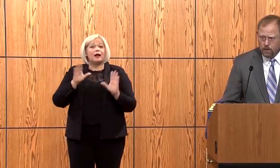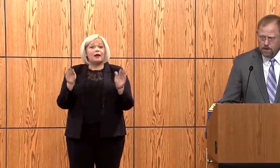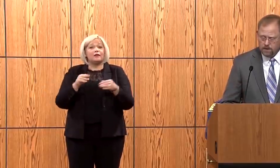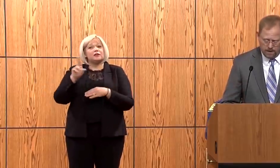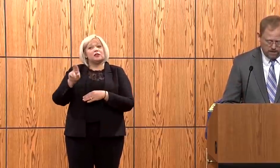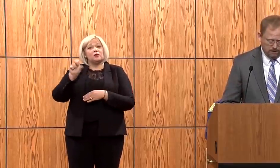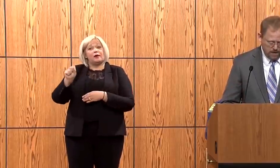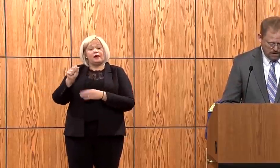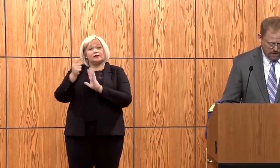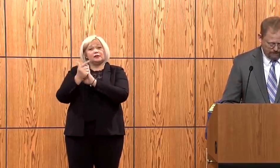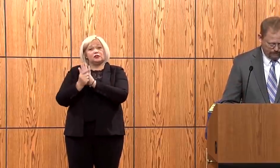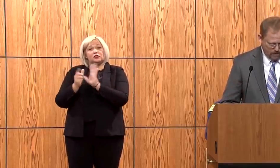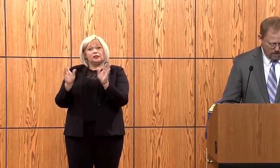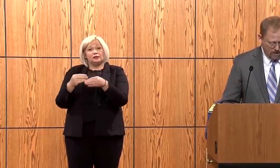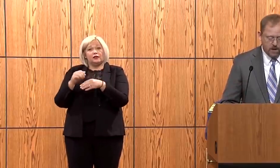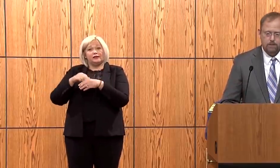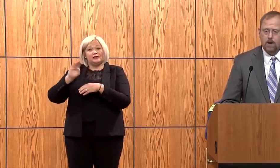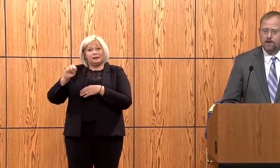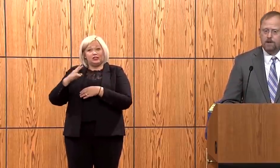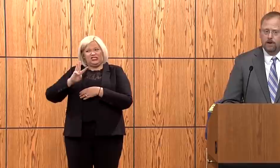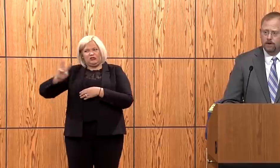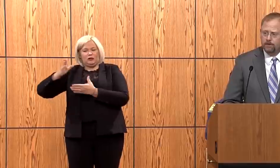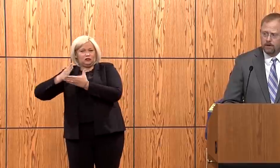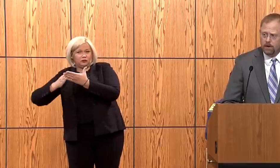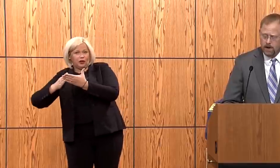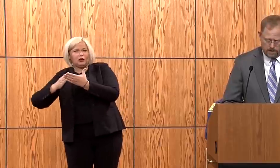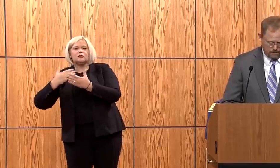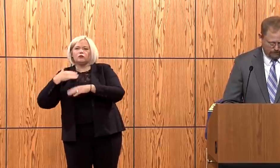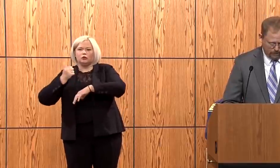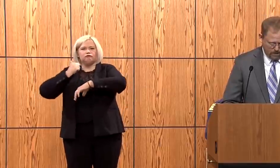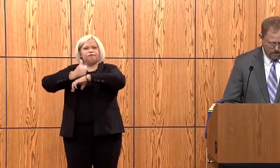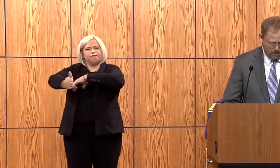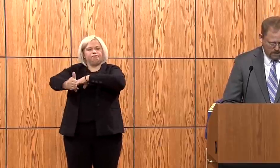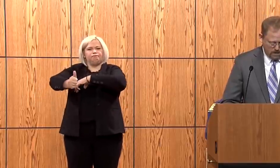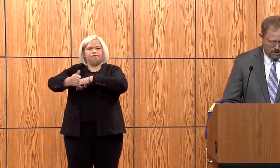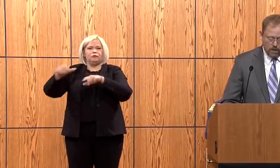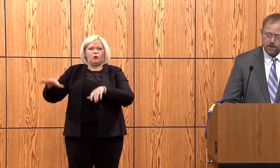OFFICE OF THE FBI WHICH COVERS DELAWARE, HAVE ALSO ASSISTED. DELAWARE, HAVE ALSO ASSISTED. MY OFFICE, THE U.S. ATTORNEY’S MY OFFICE, THE U.S. ATTORNEY’S OFFICE FOR THE WESTERN DISTRICT